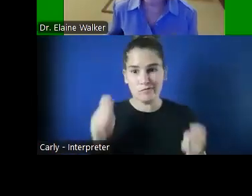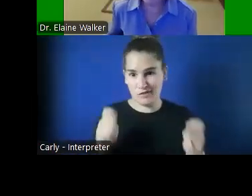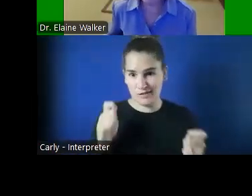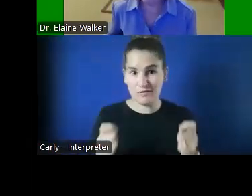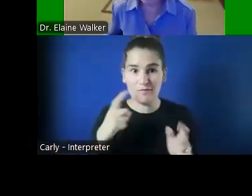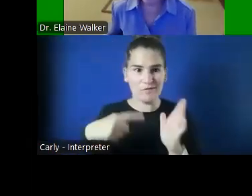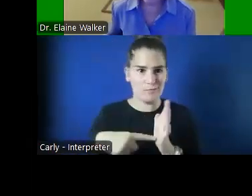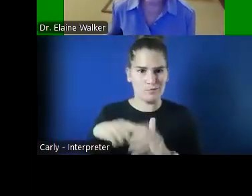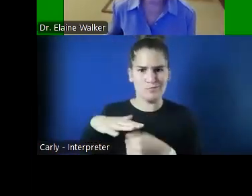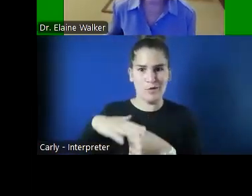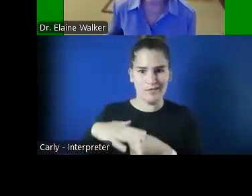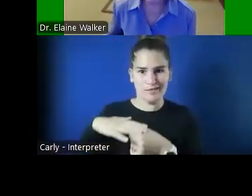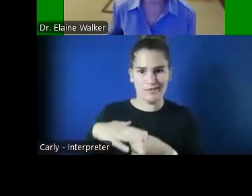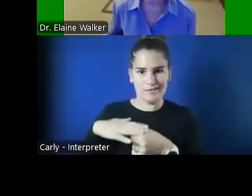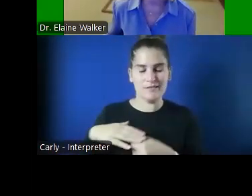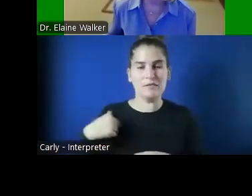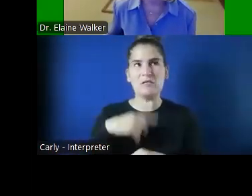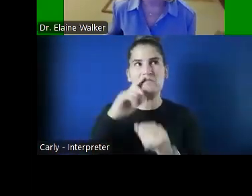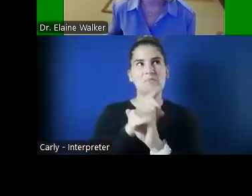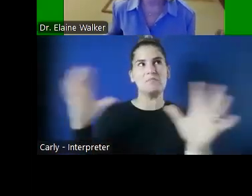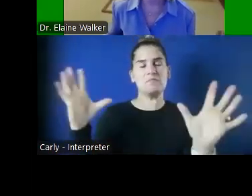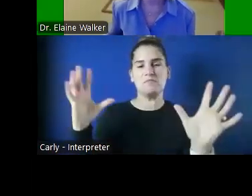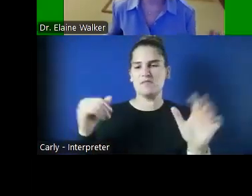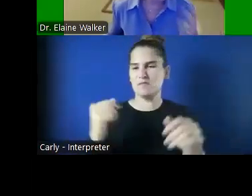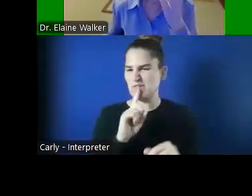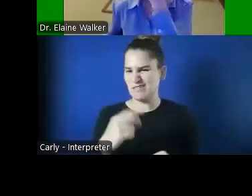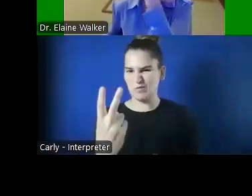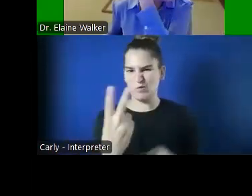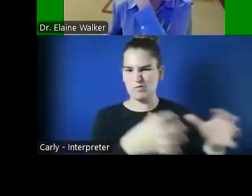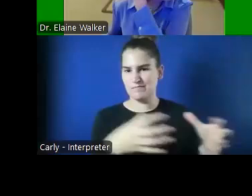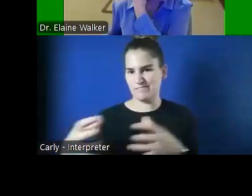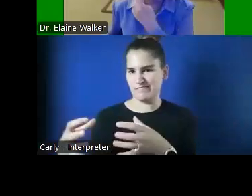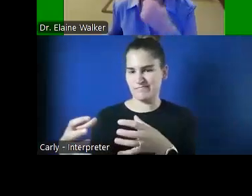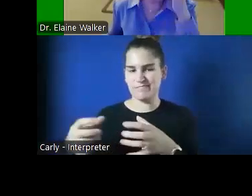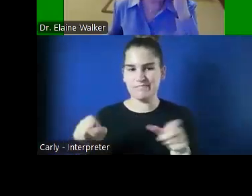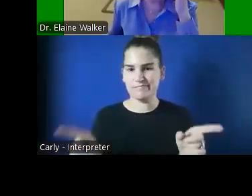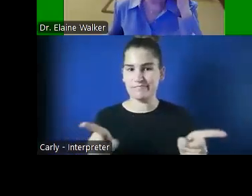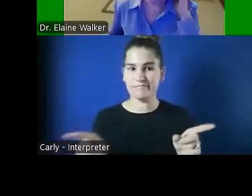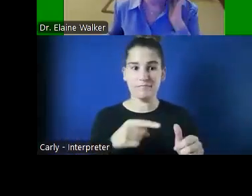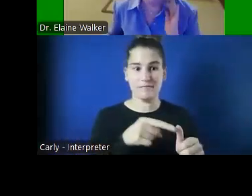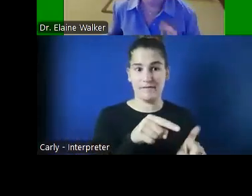generally conceptualize them as falling in two categories so first there are the activational